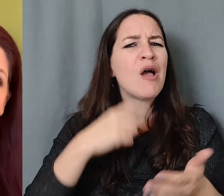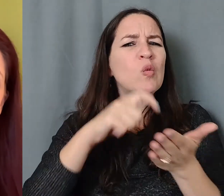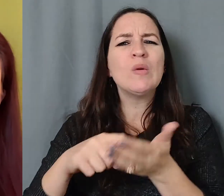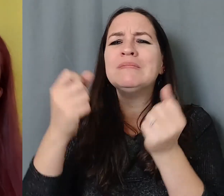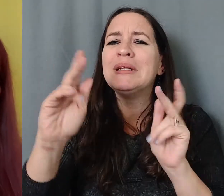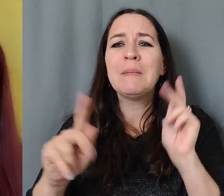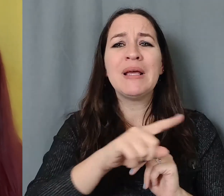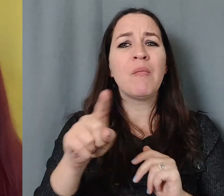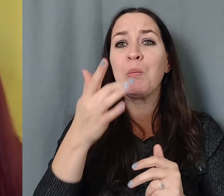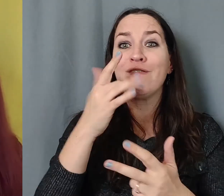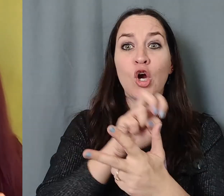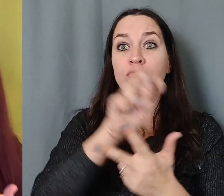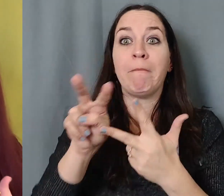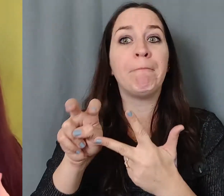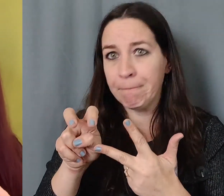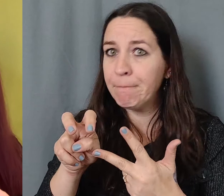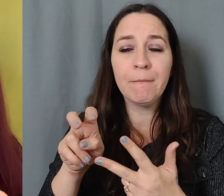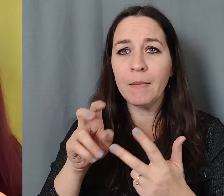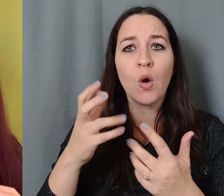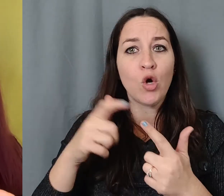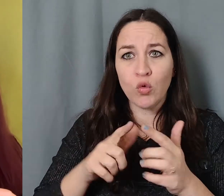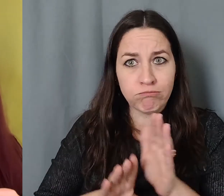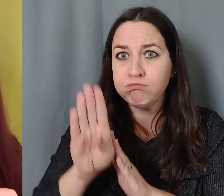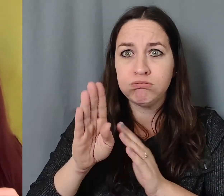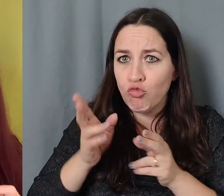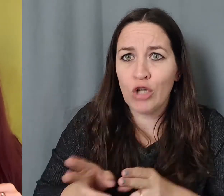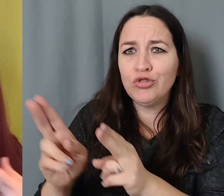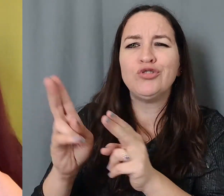first two stages because they just want to be an expert at something. And one, it's not possible.